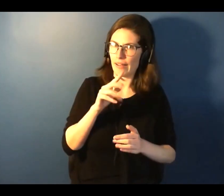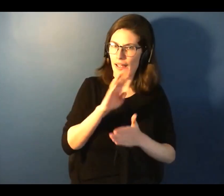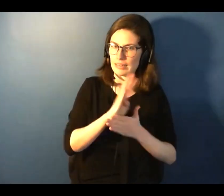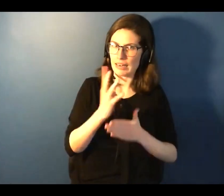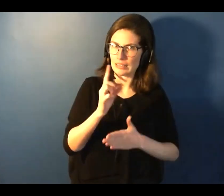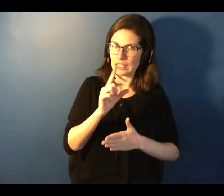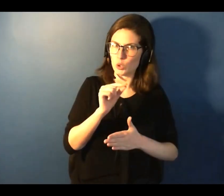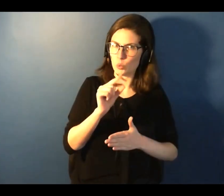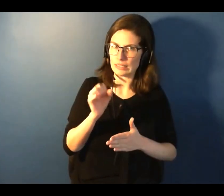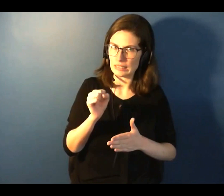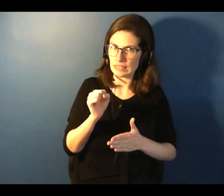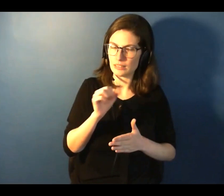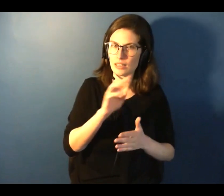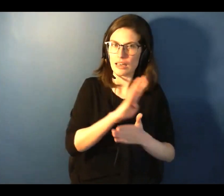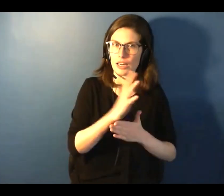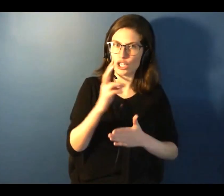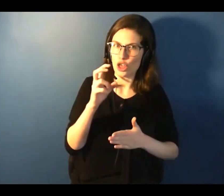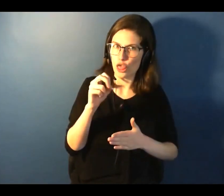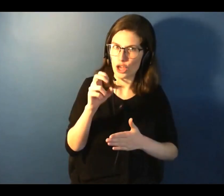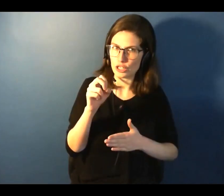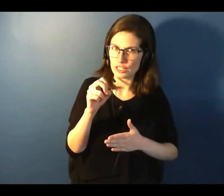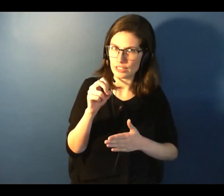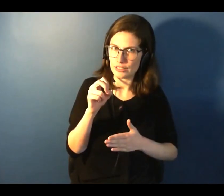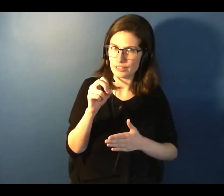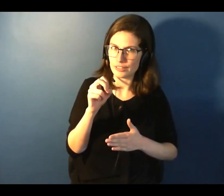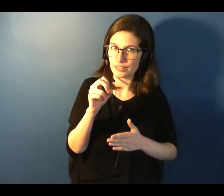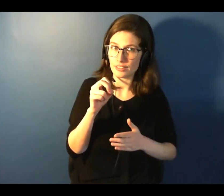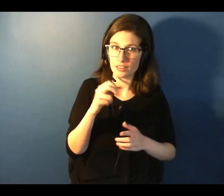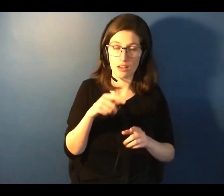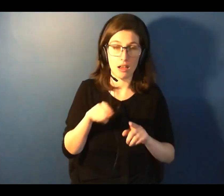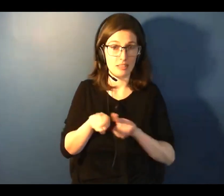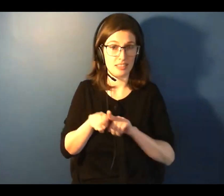the women in the deaf school, and Teresa Deevy didn't go to the Deaf school, but her